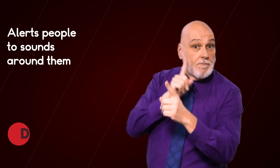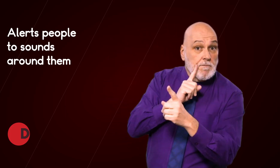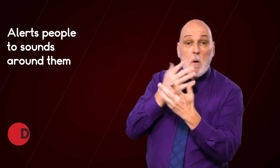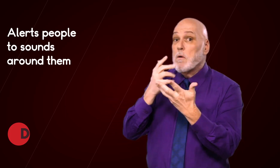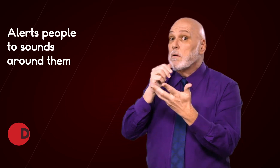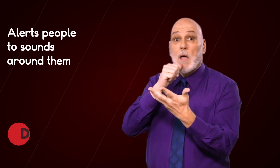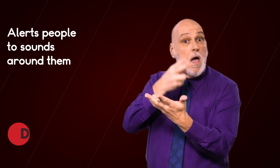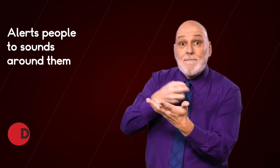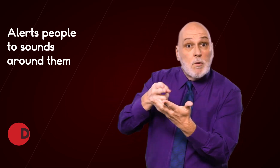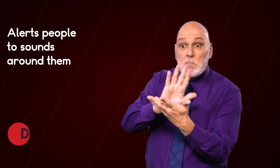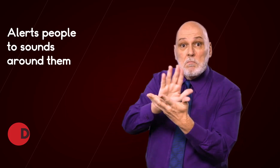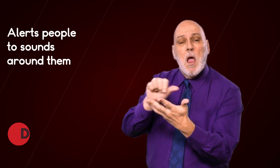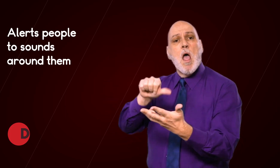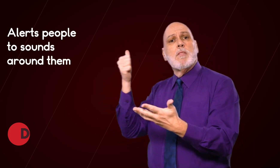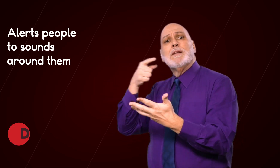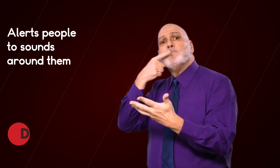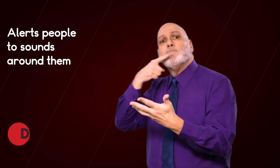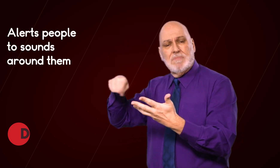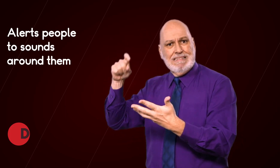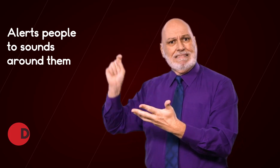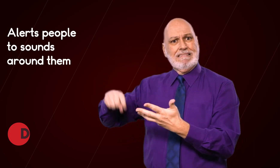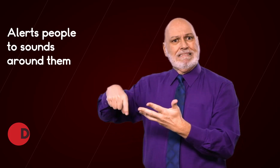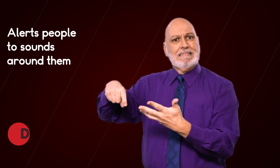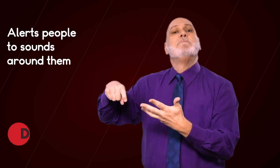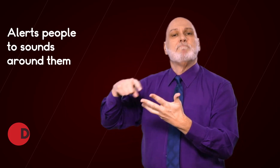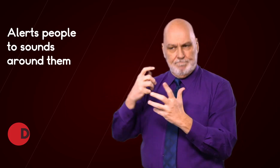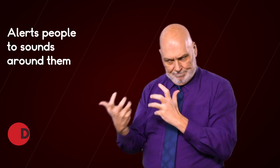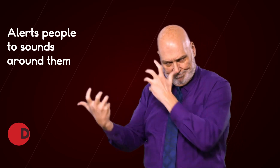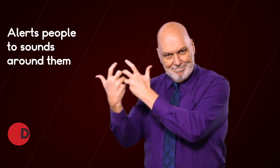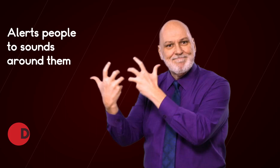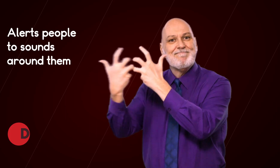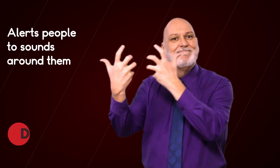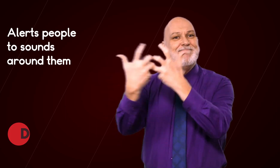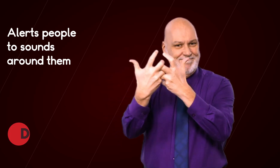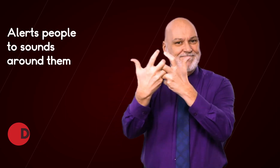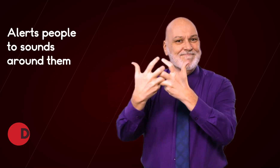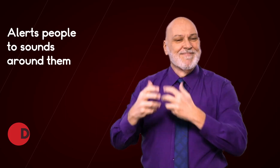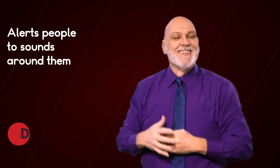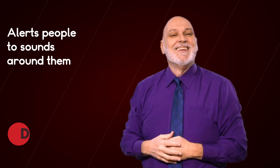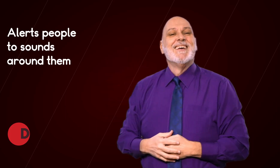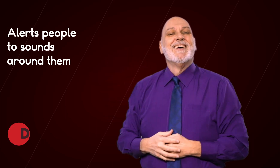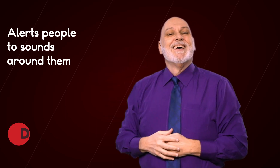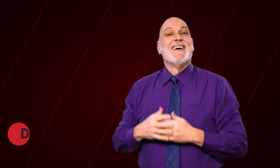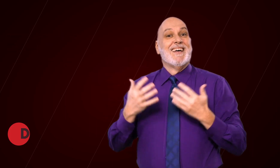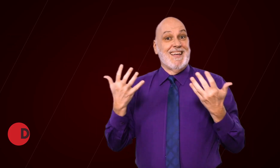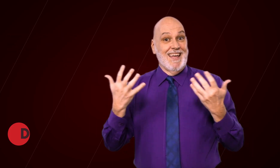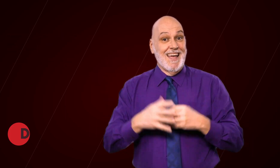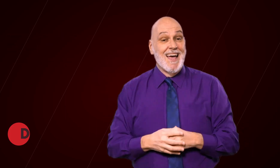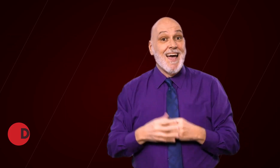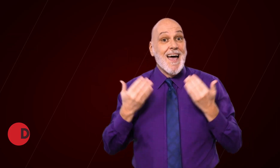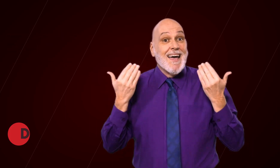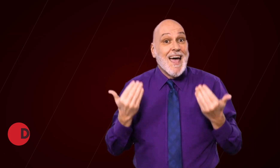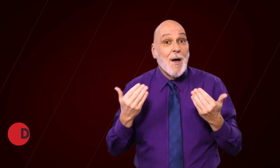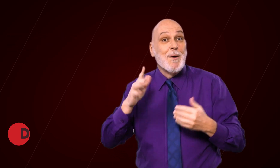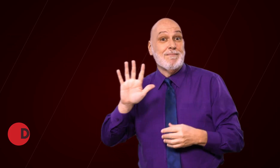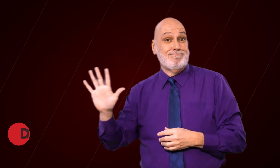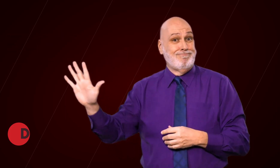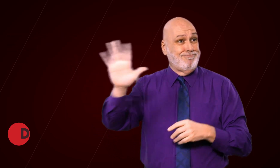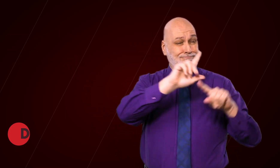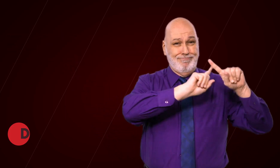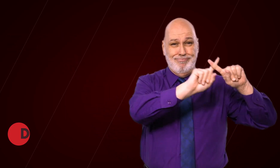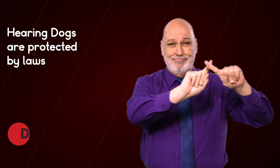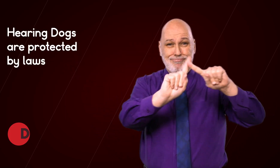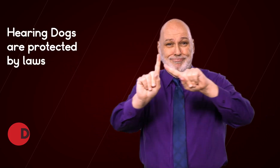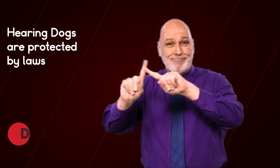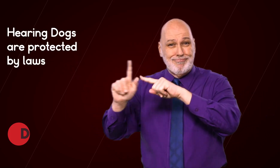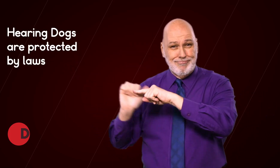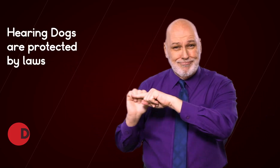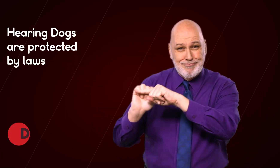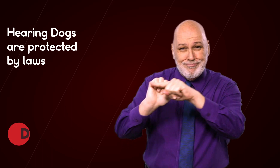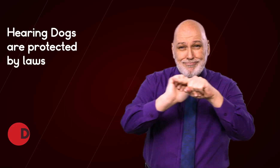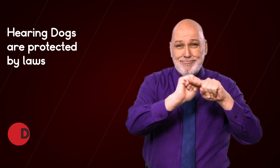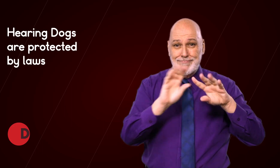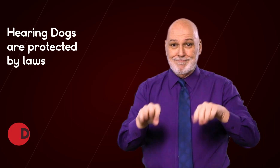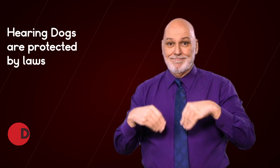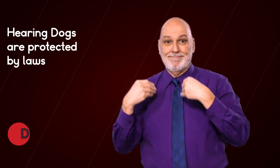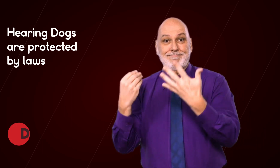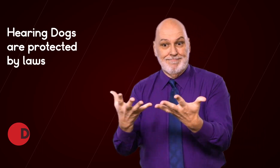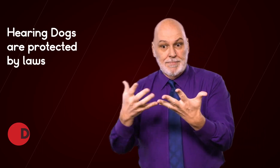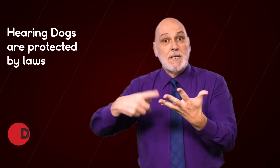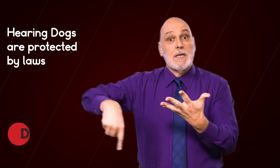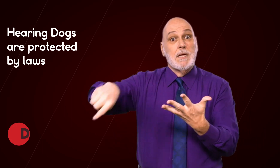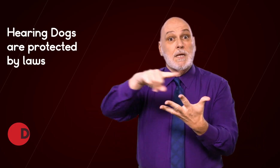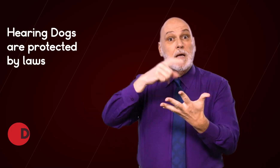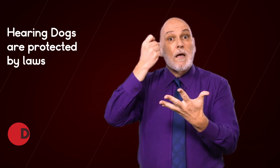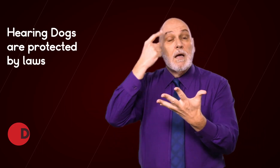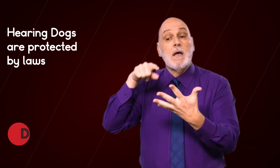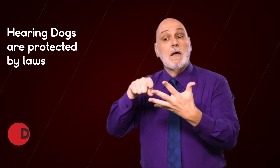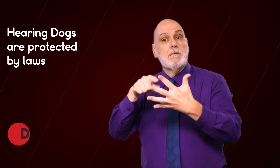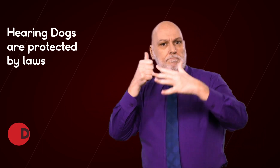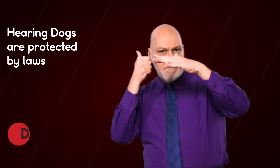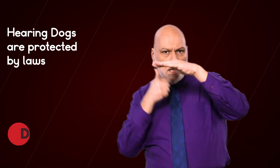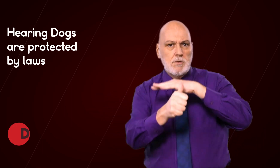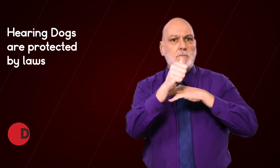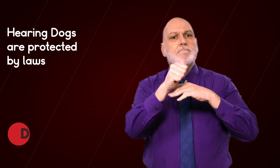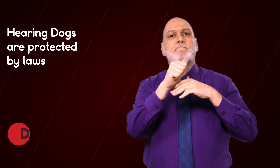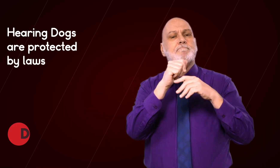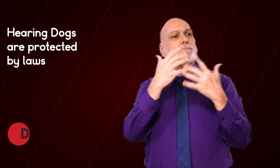Each Hearing Dog is custom trained to a client's needs and lifestyle.